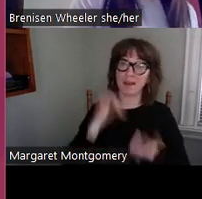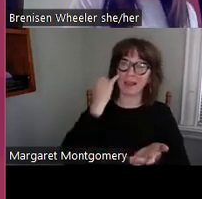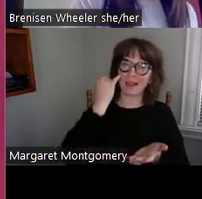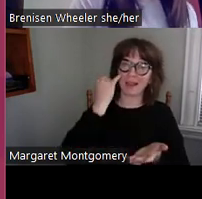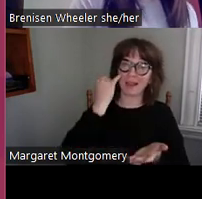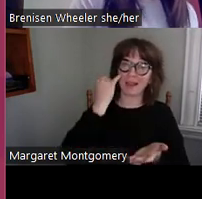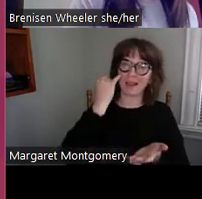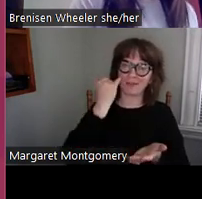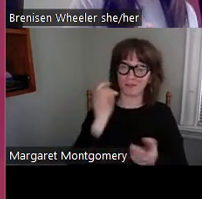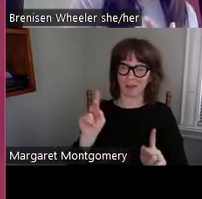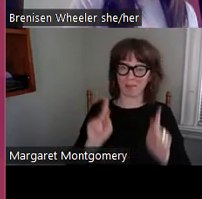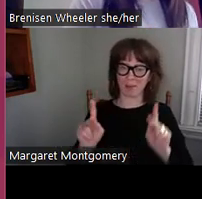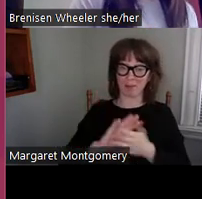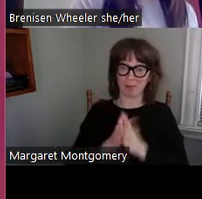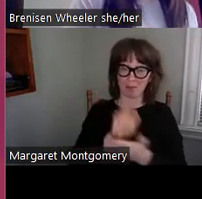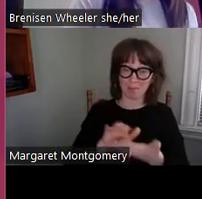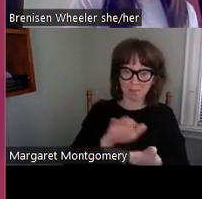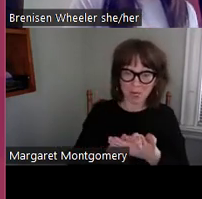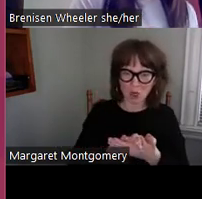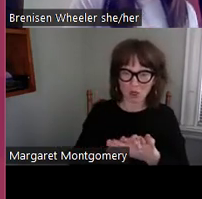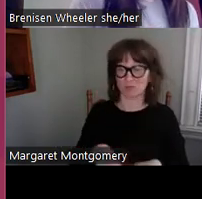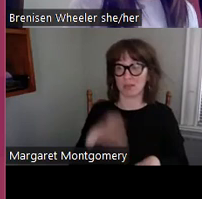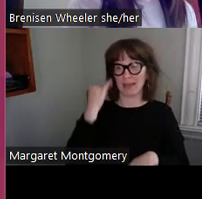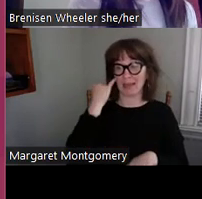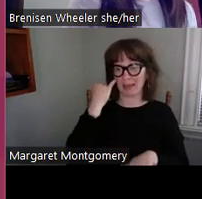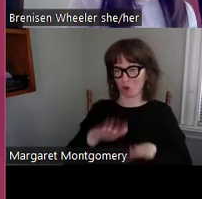there's a child involved. 12:36:05 Sometimes piece of behaviors get